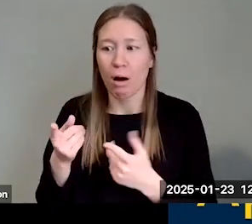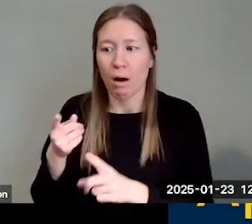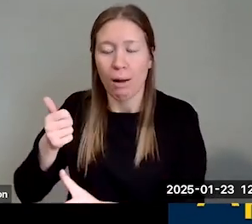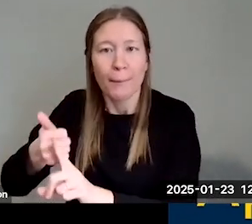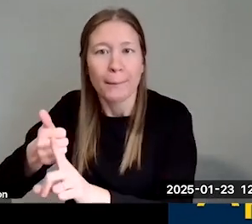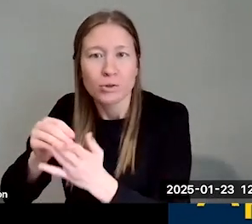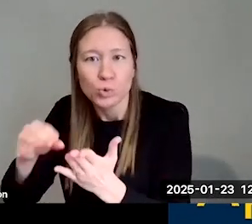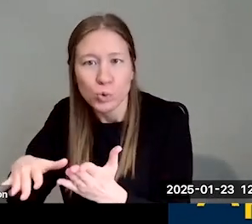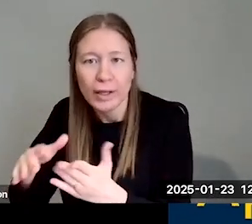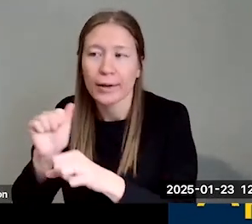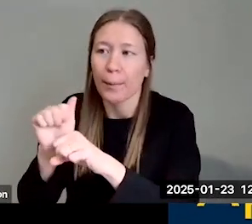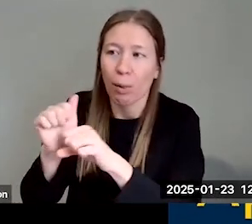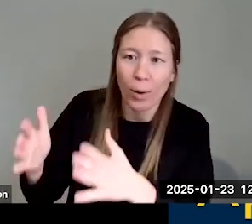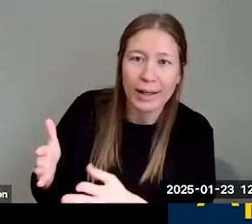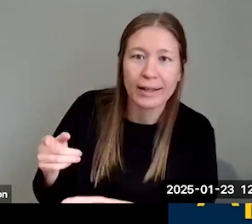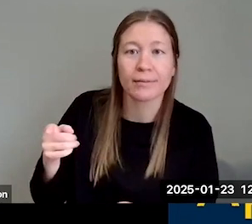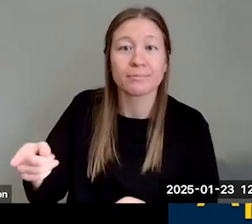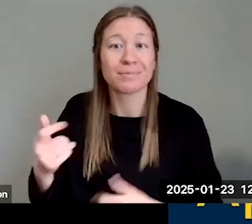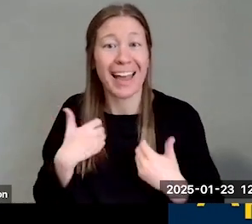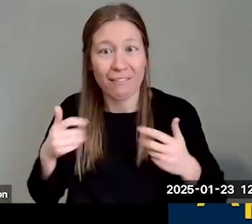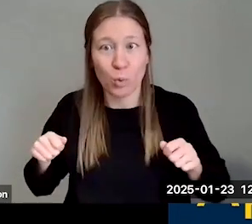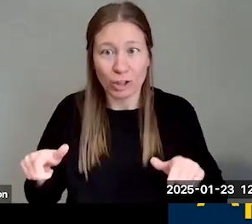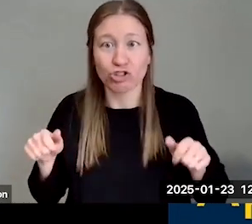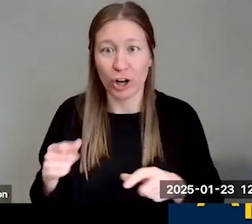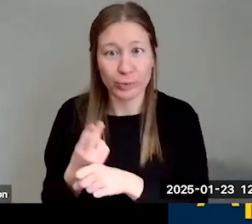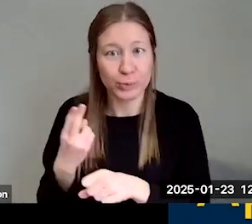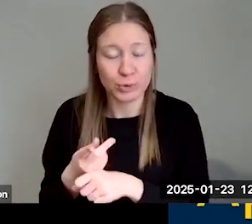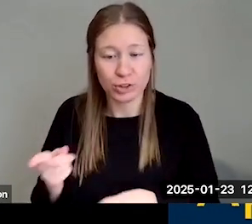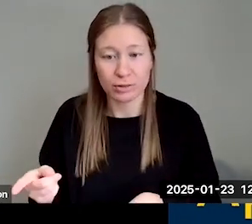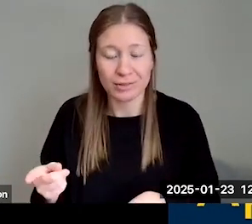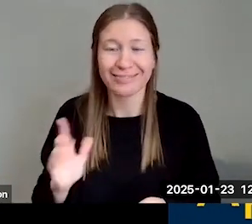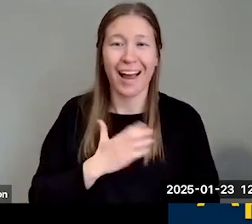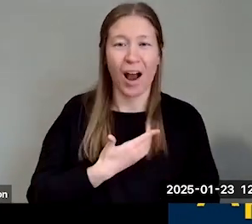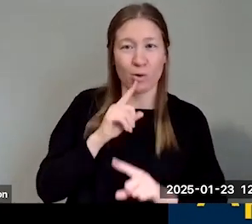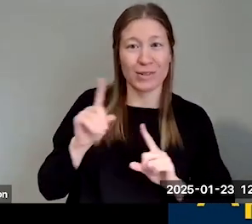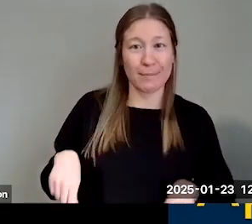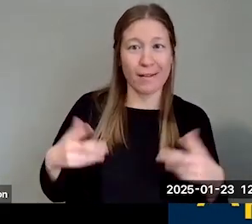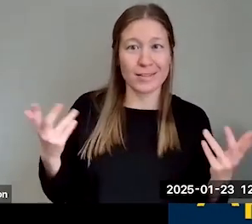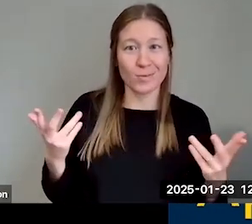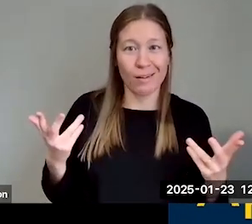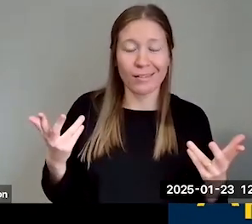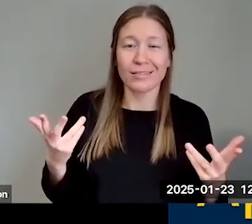or an employee uses a wheelchair. Our response is typically always,